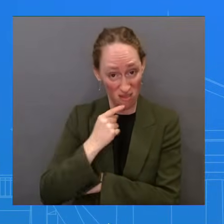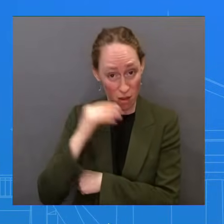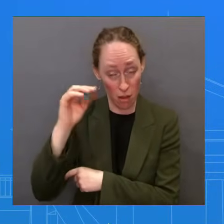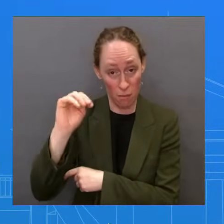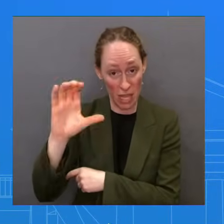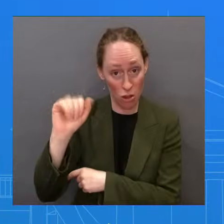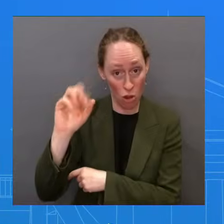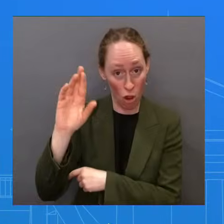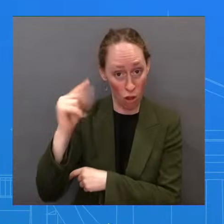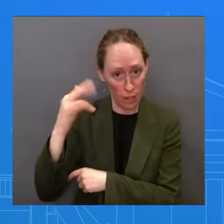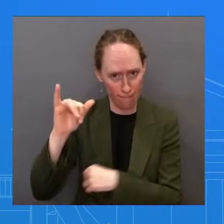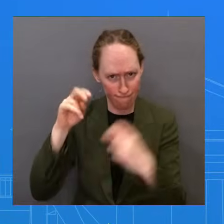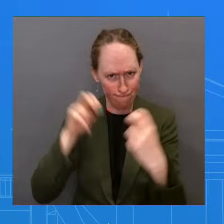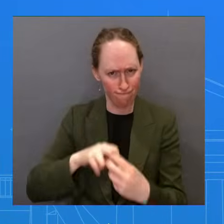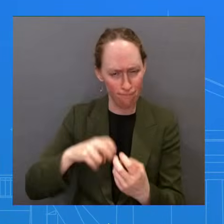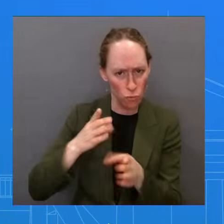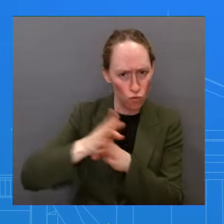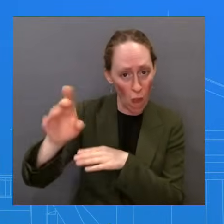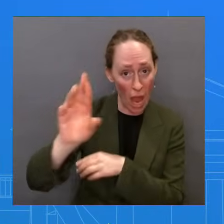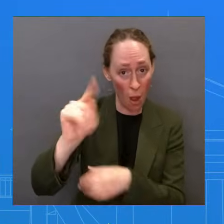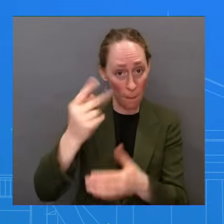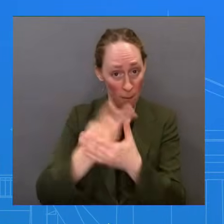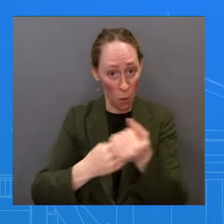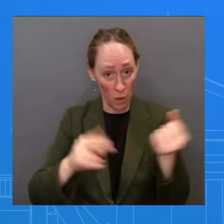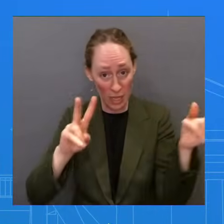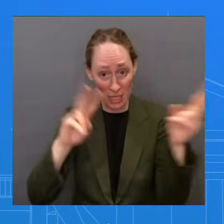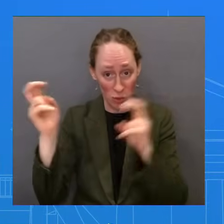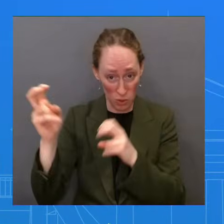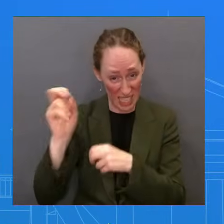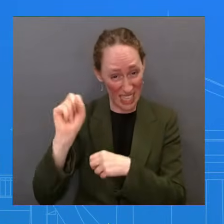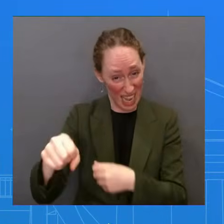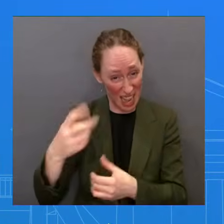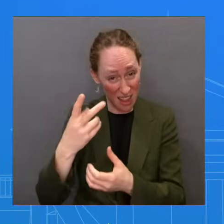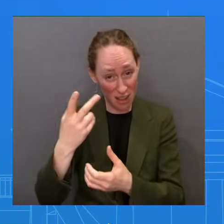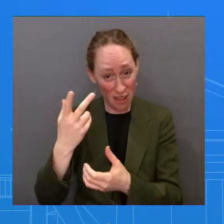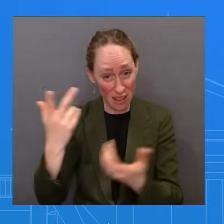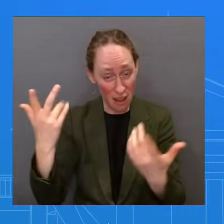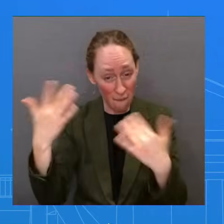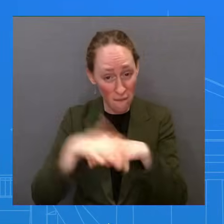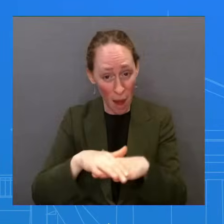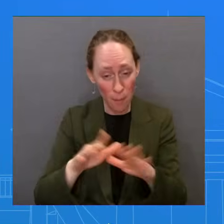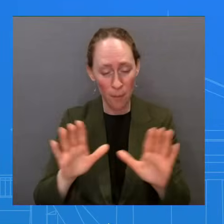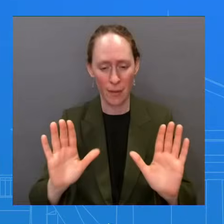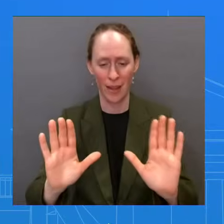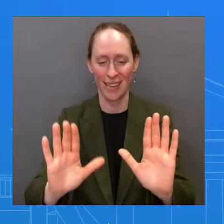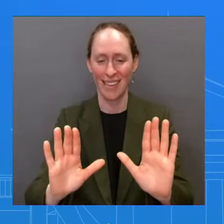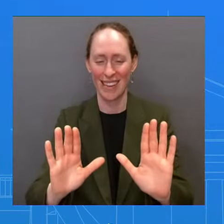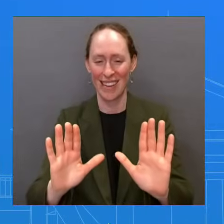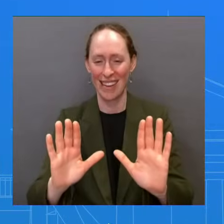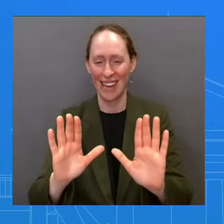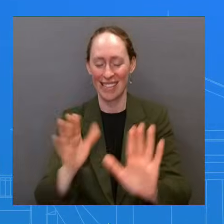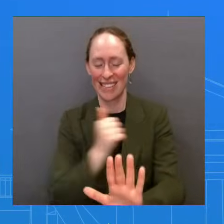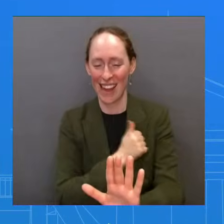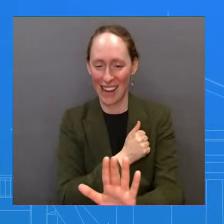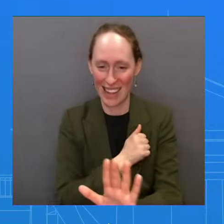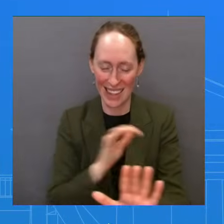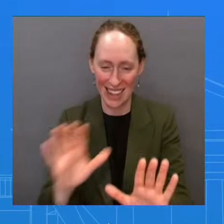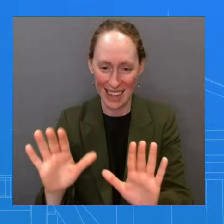at the same time over the coming weeks? Ms. Jean-Pierre: Sorry, I was trying to wait to see where the question was going to end. The Press: Ms. Jean-Pierre: I apologize. My bad. Look, he's going to be --